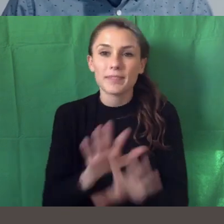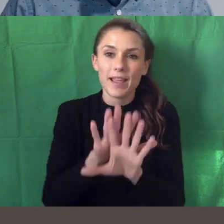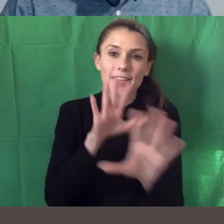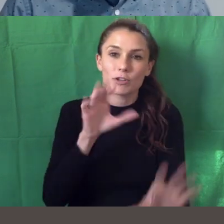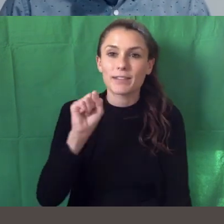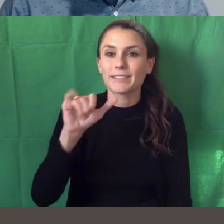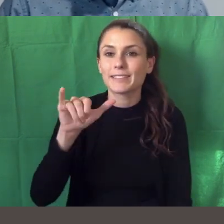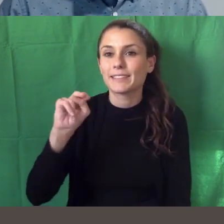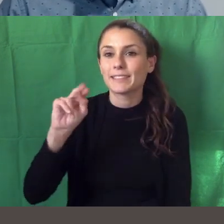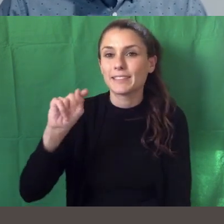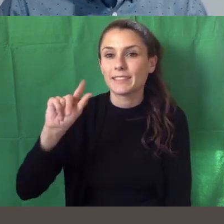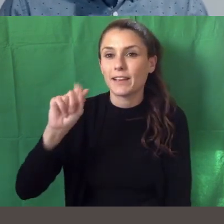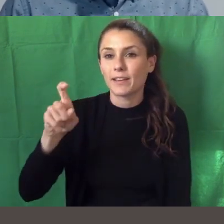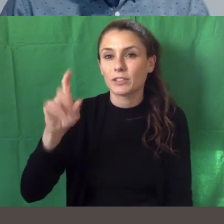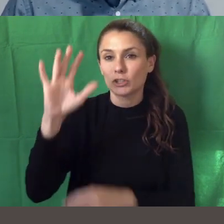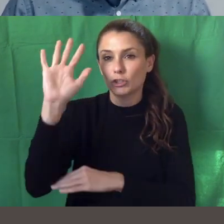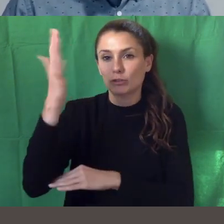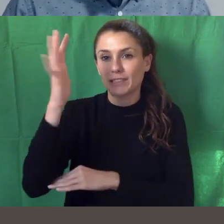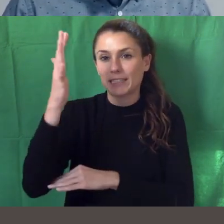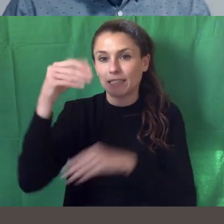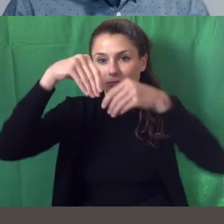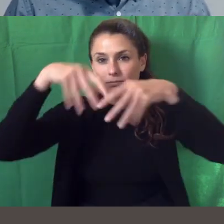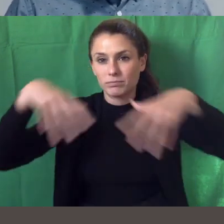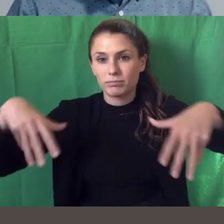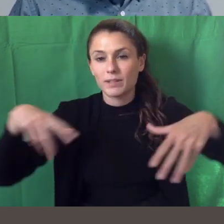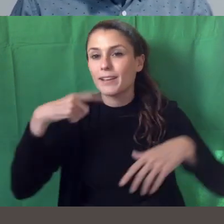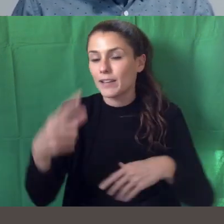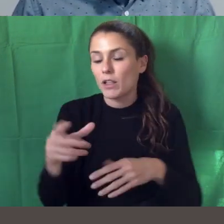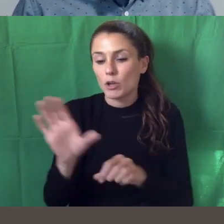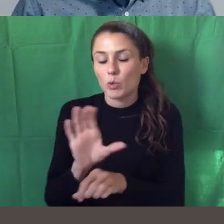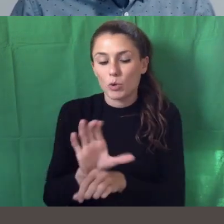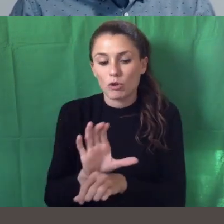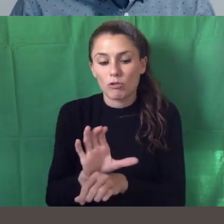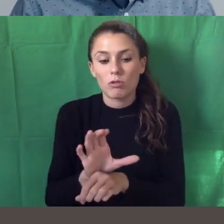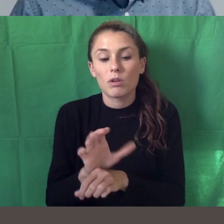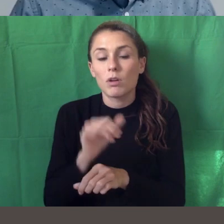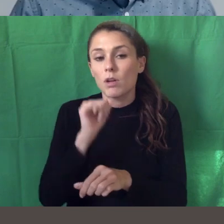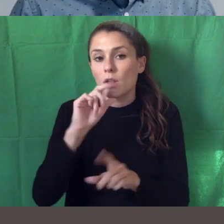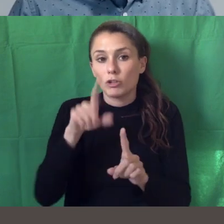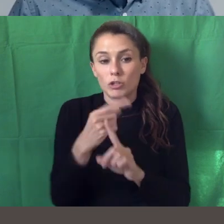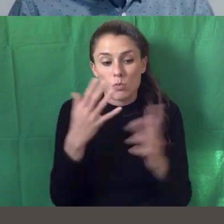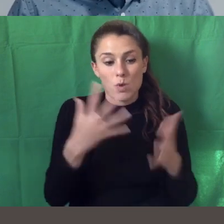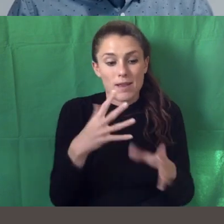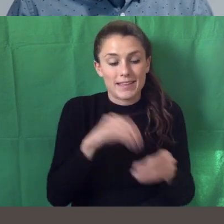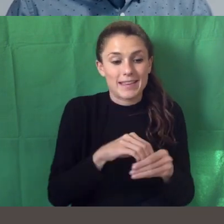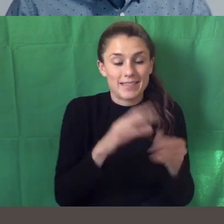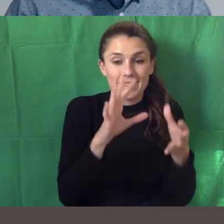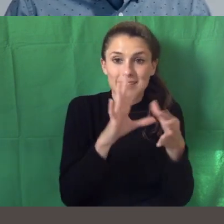An abstract syntax tree that tells the computer not only what was in the statement,